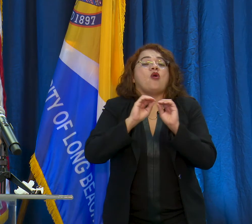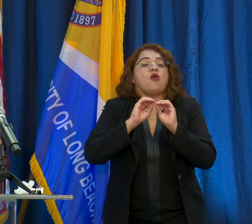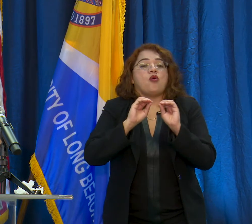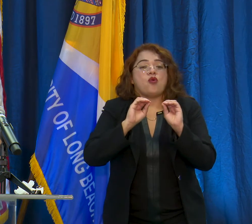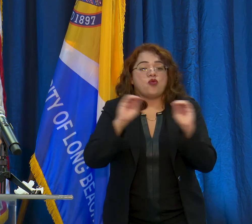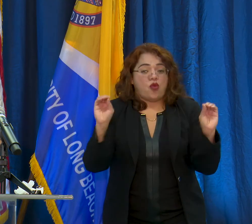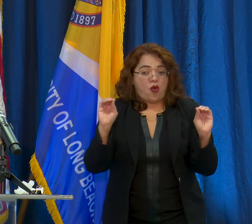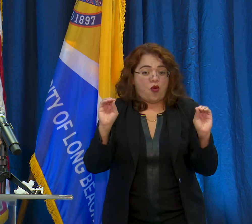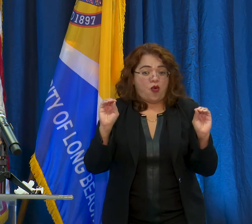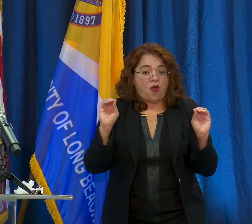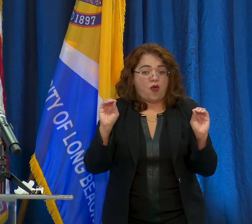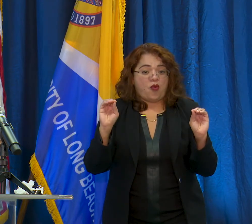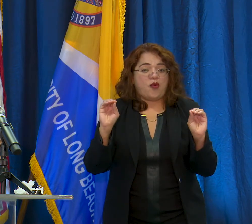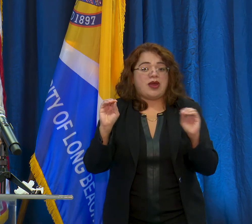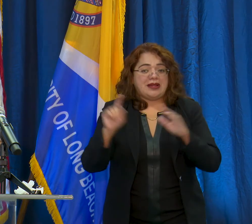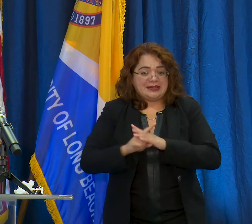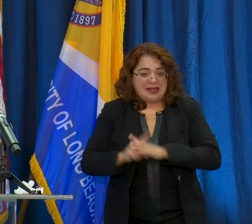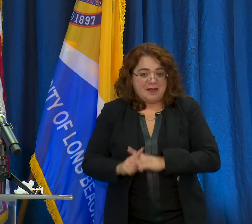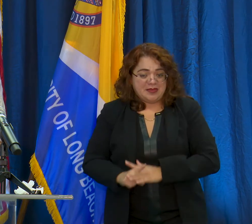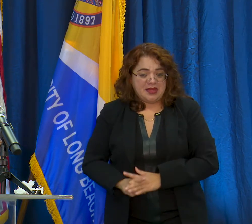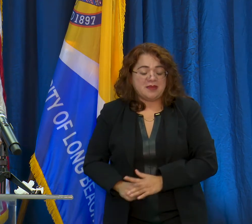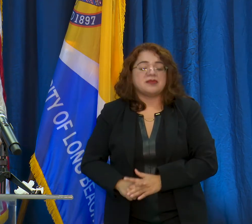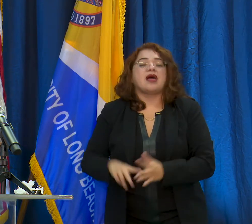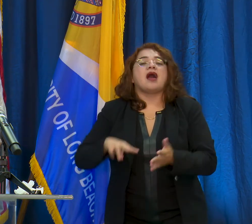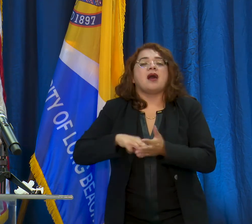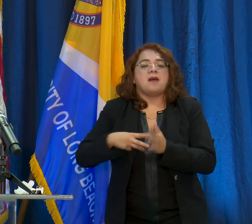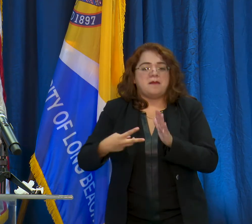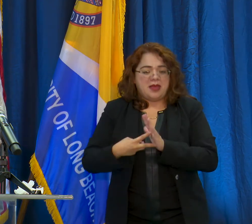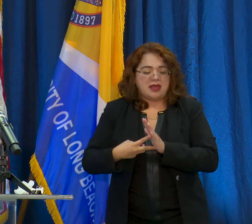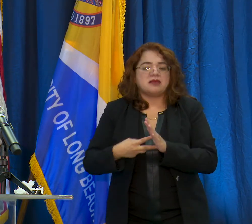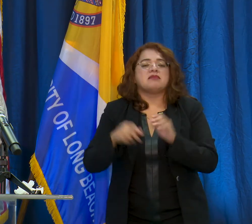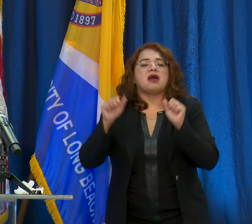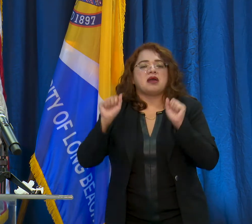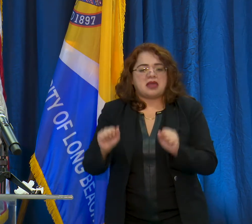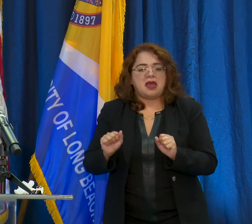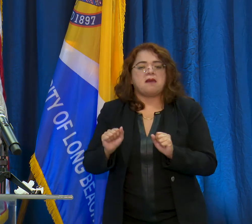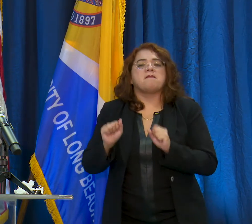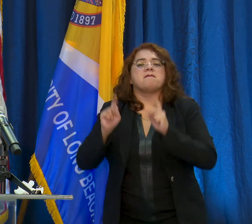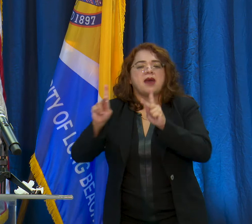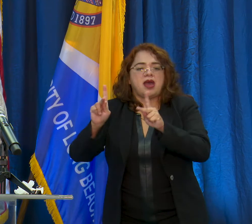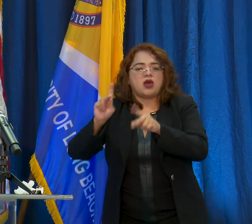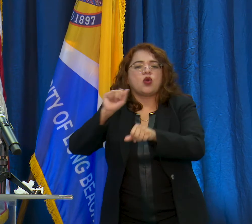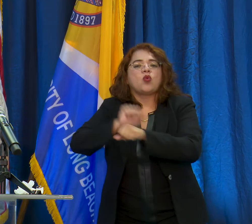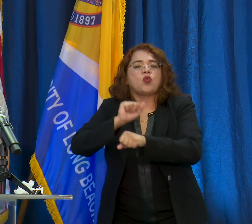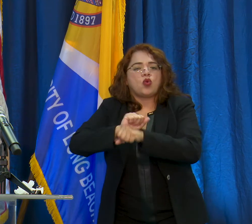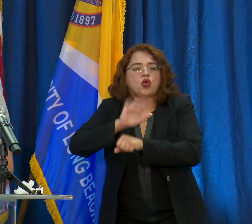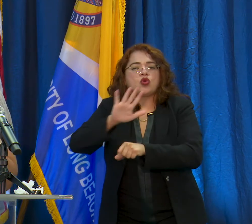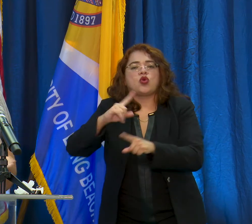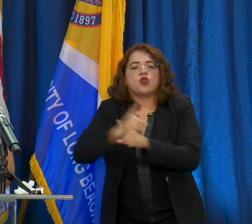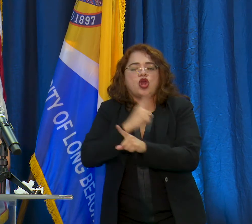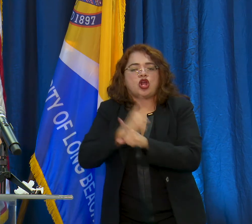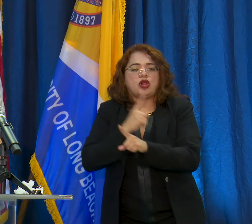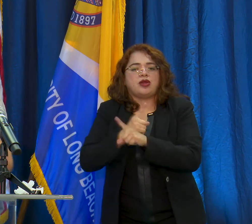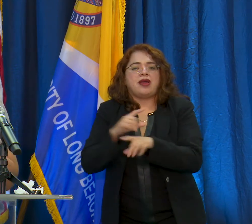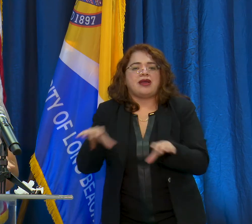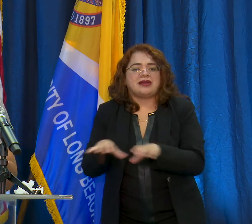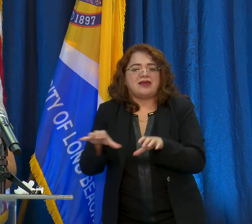then we assume you haven't been infected and you can return to work or return to your regular activities, but if you have a positive test during